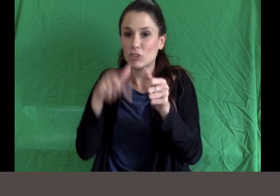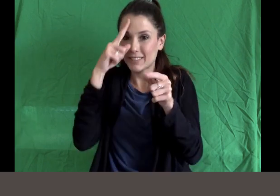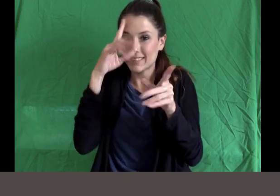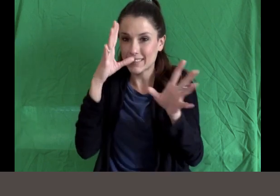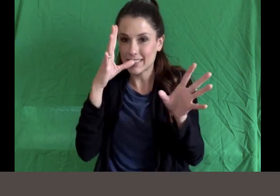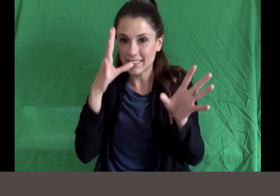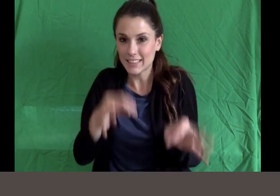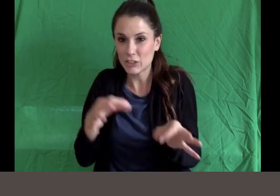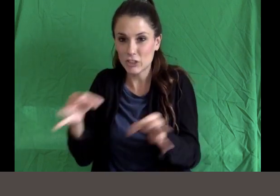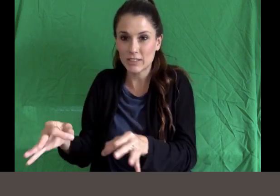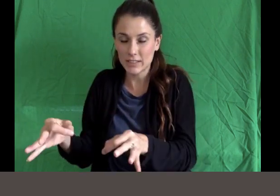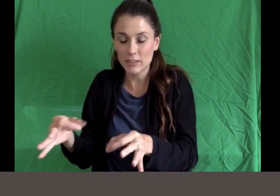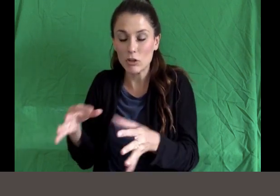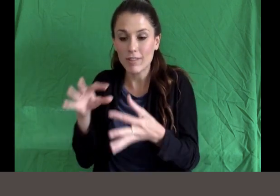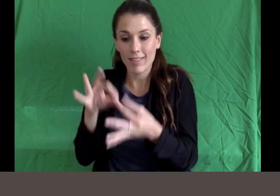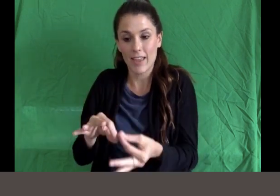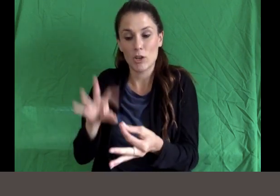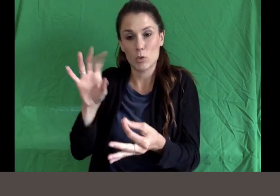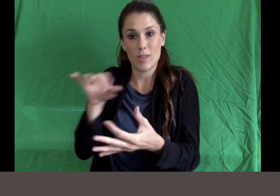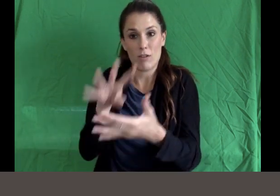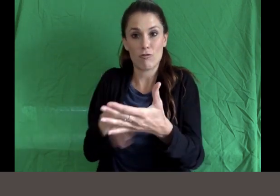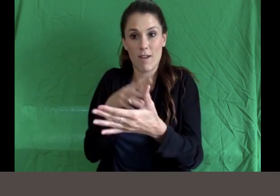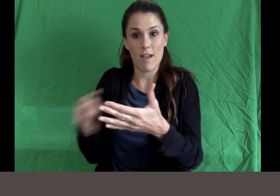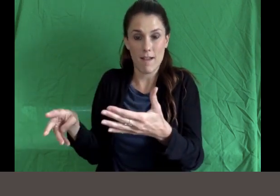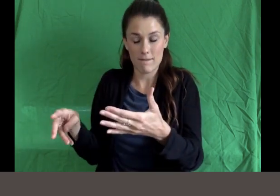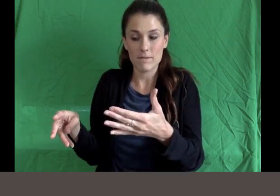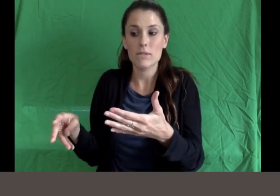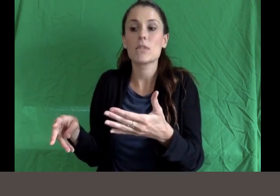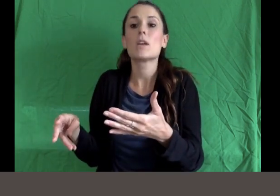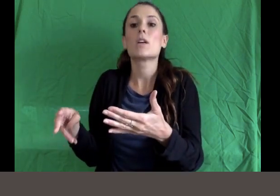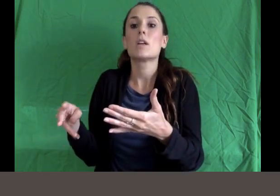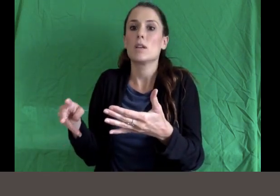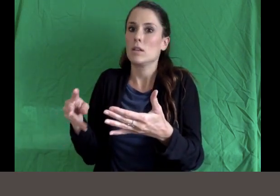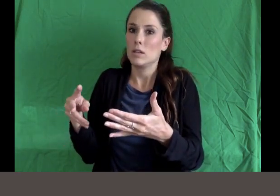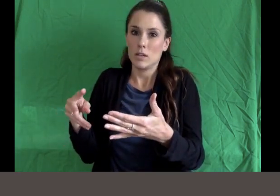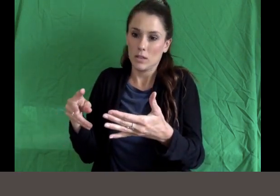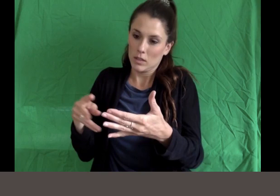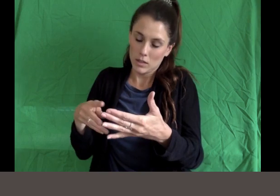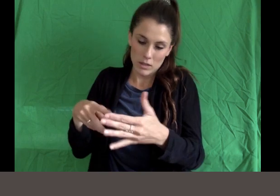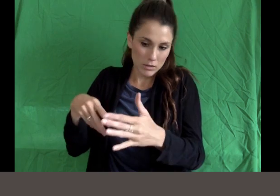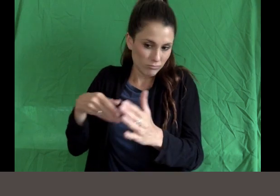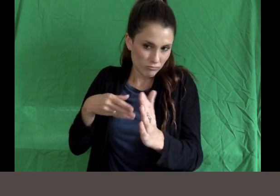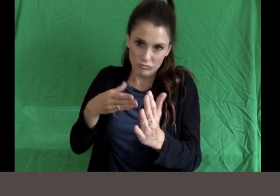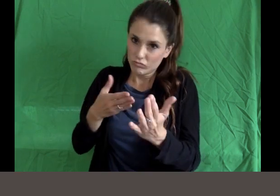of graphical elements to include on that chart has been thoroughly thought through and very